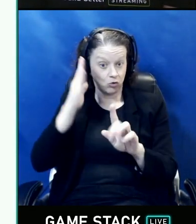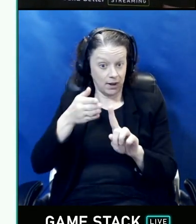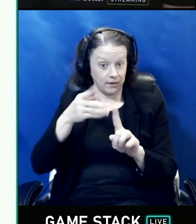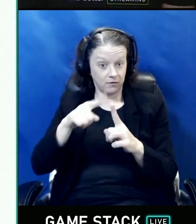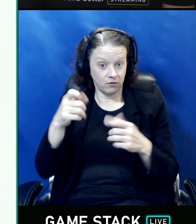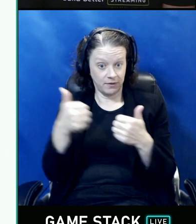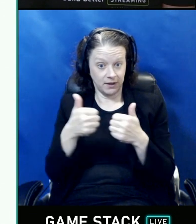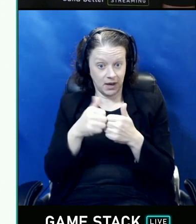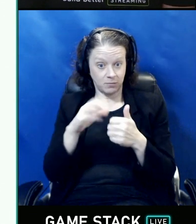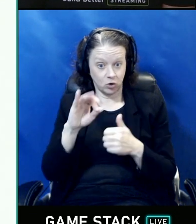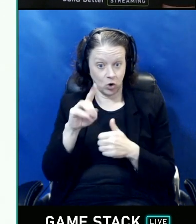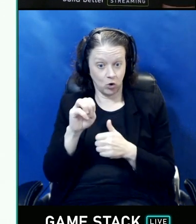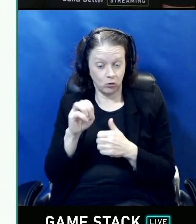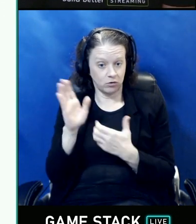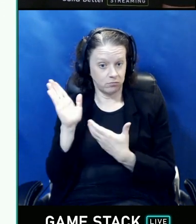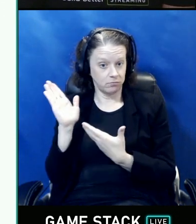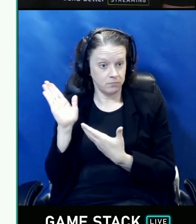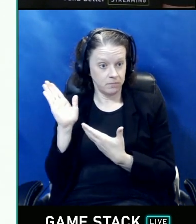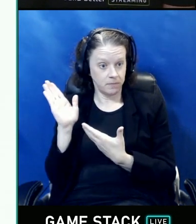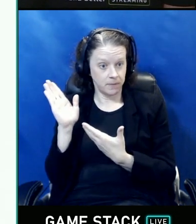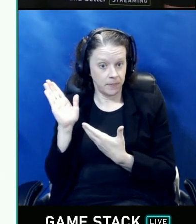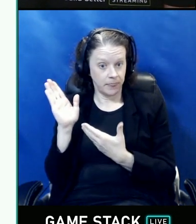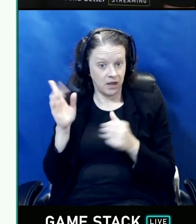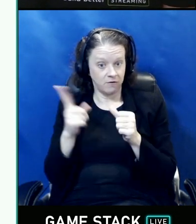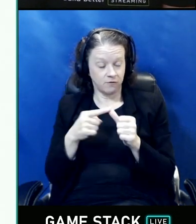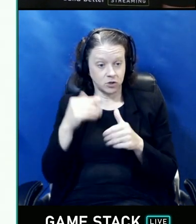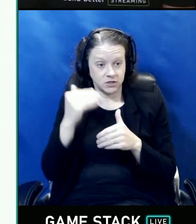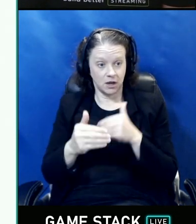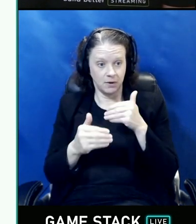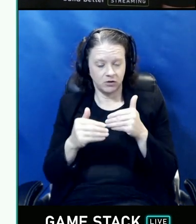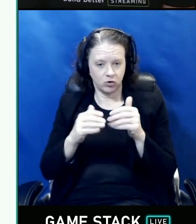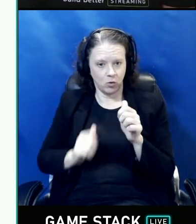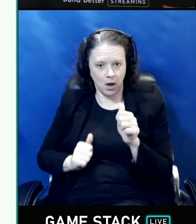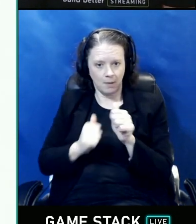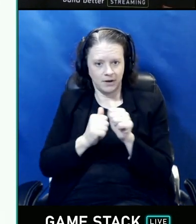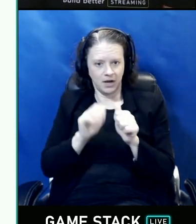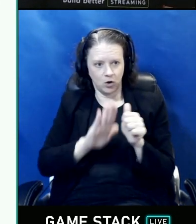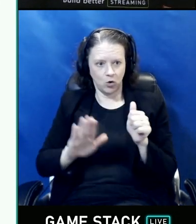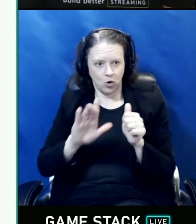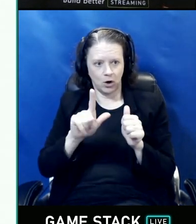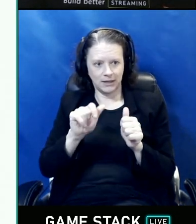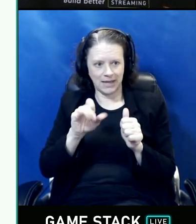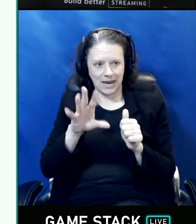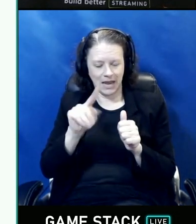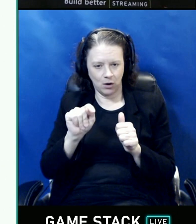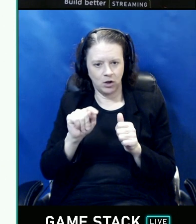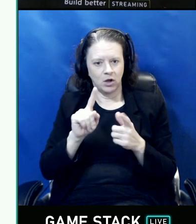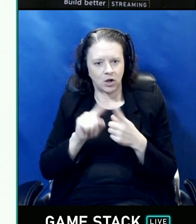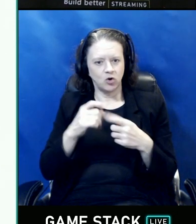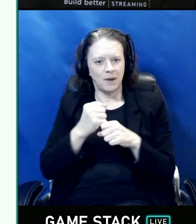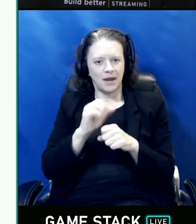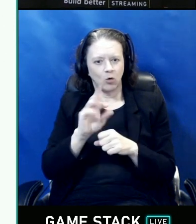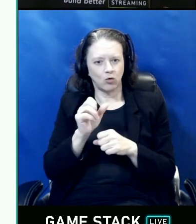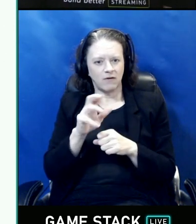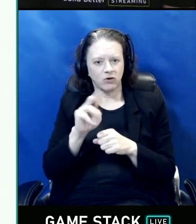The first step to do this, is to update your layouts to make a reference to the variable that we're going to be managing.